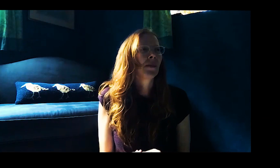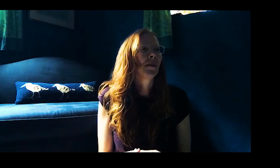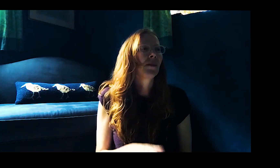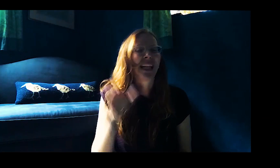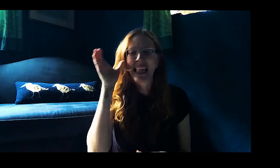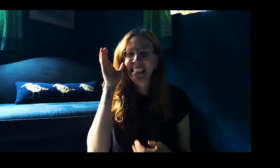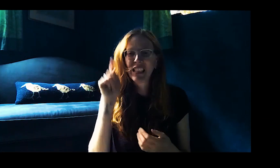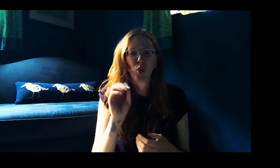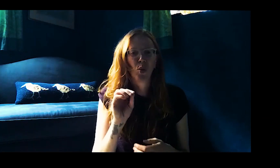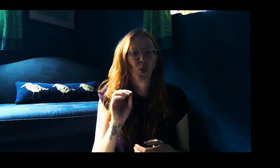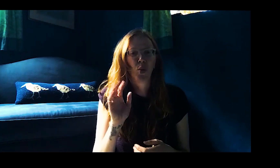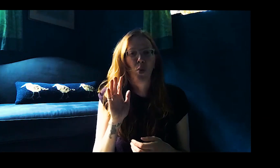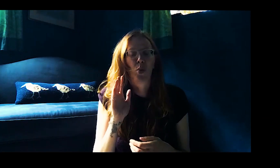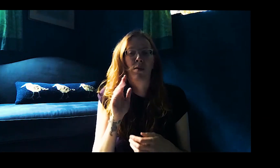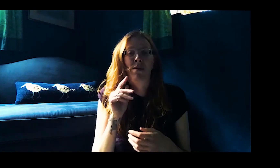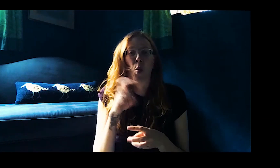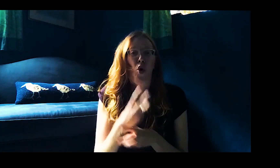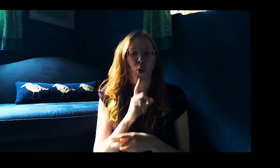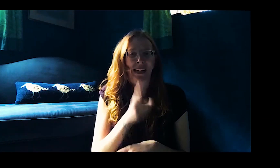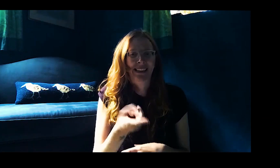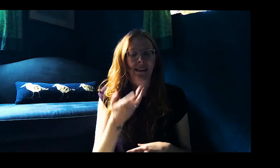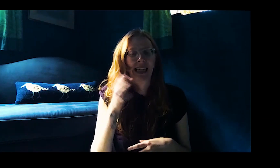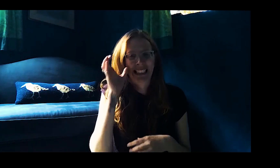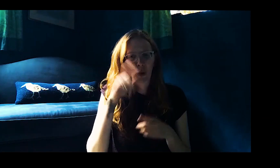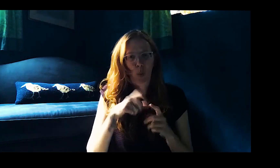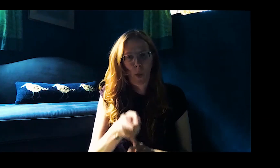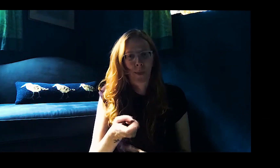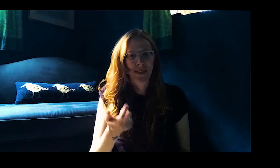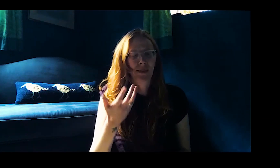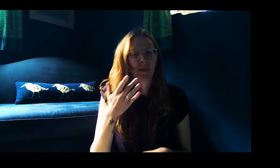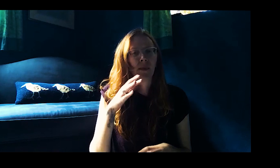I would say, to really pay attention to the world. Pay attention to the moments that are happening,